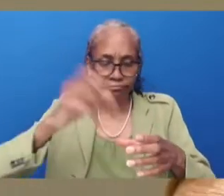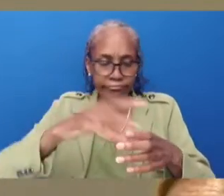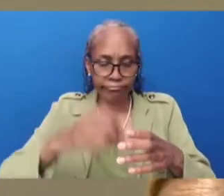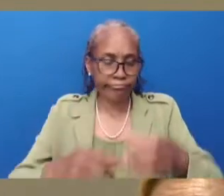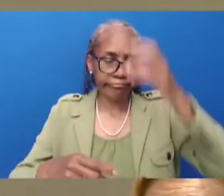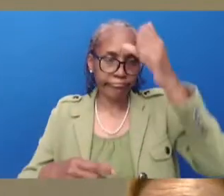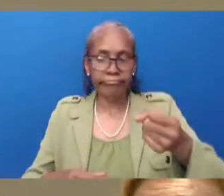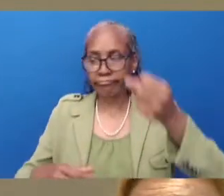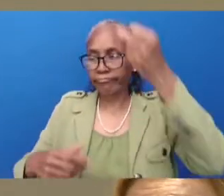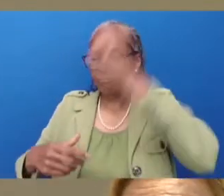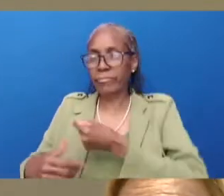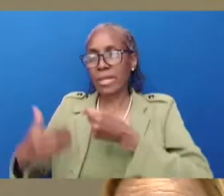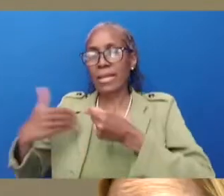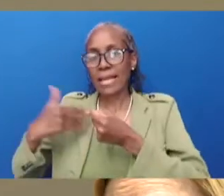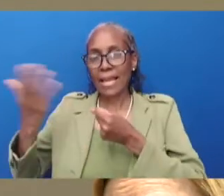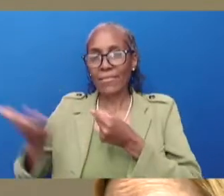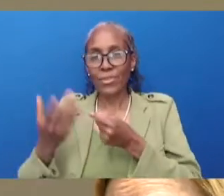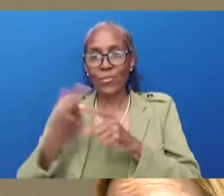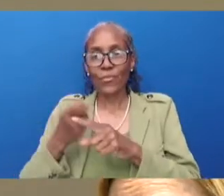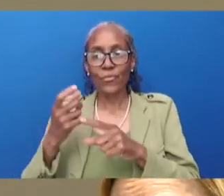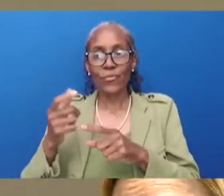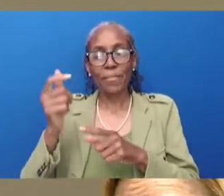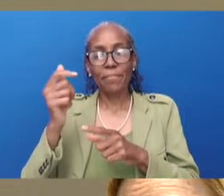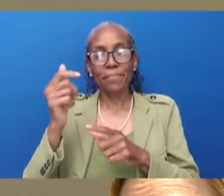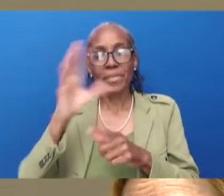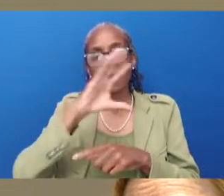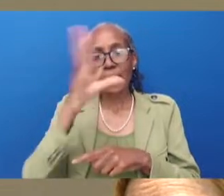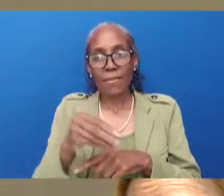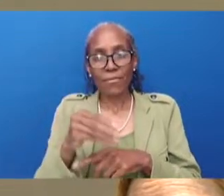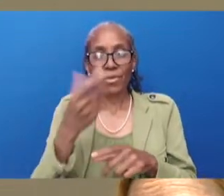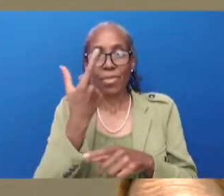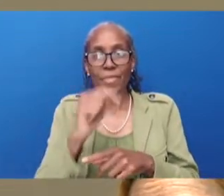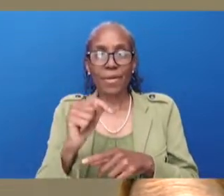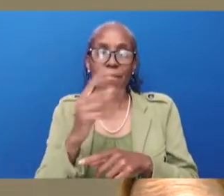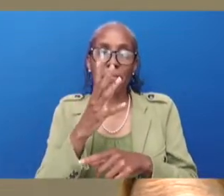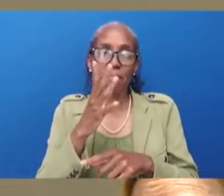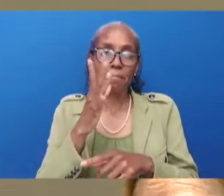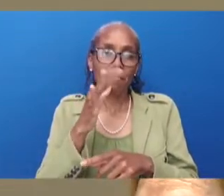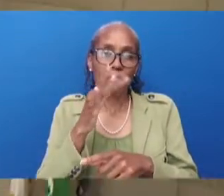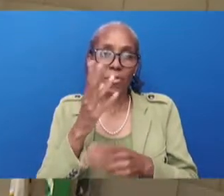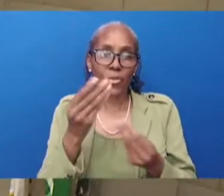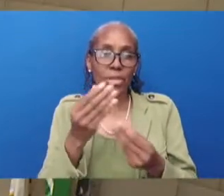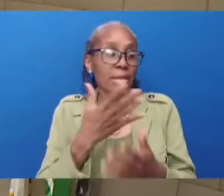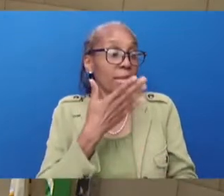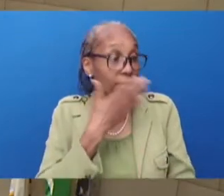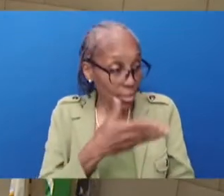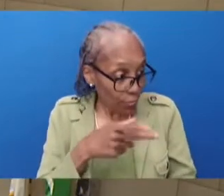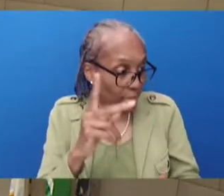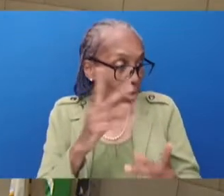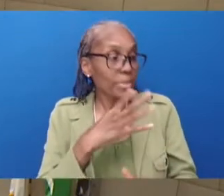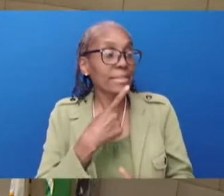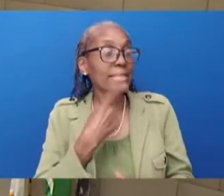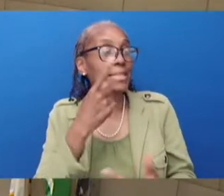SOIL IN A SOCK THAT I BROUGHT